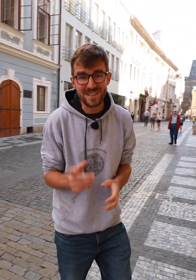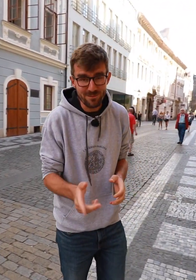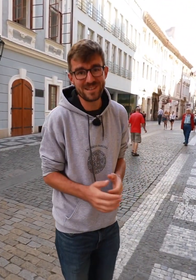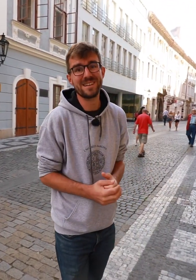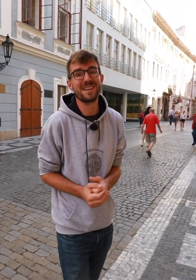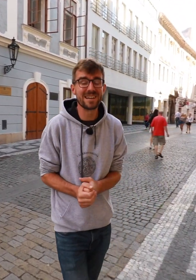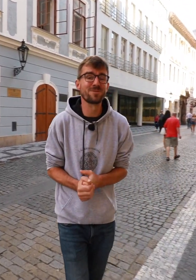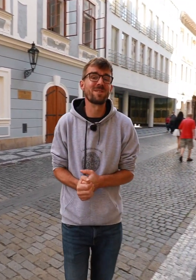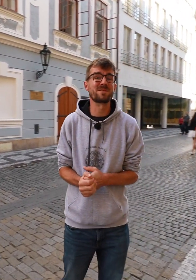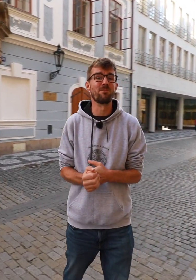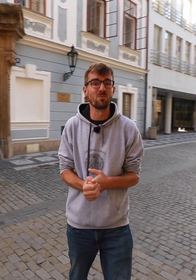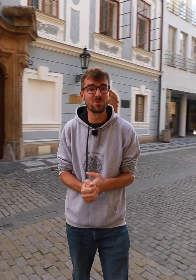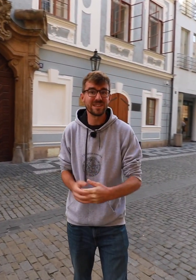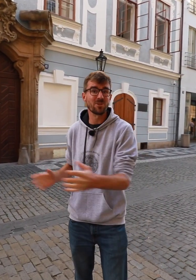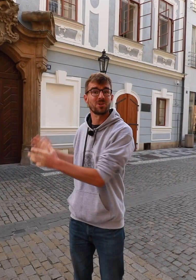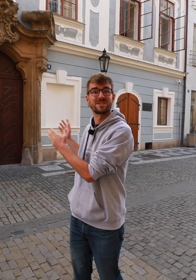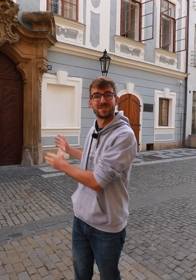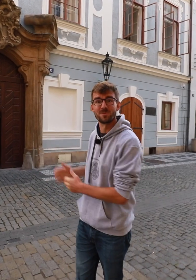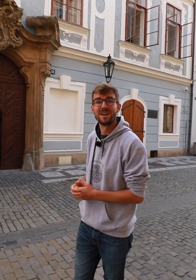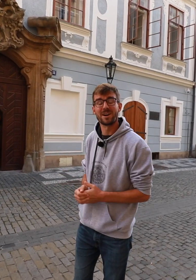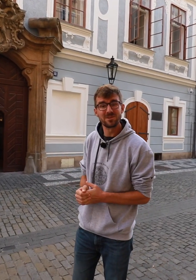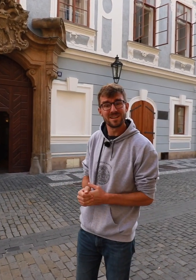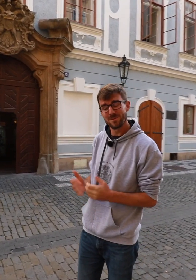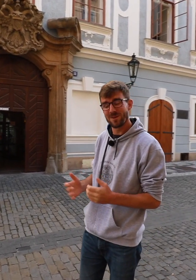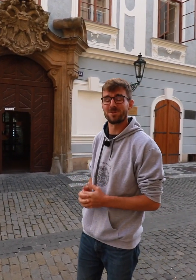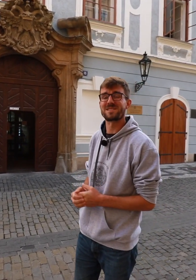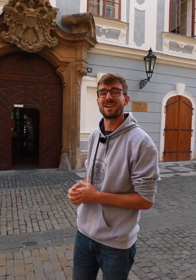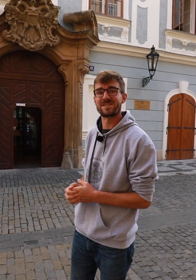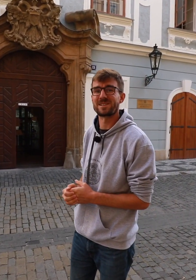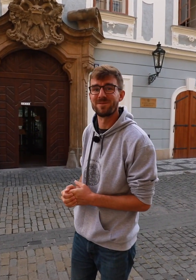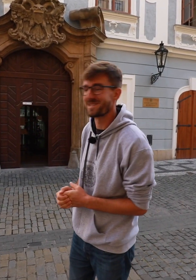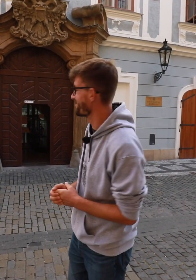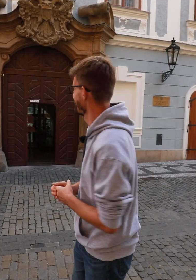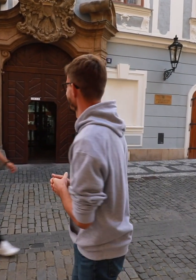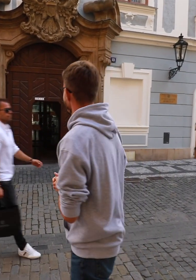Well, don't worry, Charles University will help you with everything at the Carolina Centre. And we're here to tell you all about it.